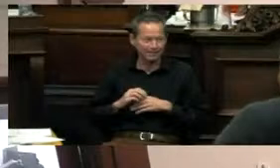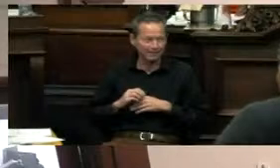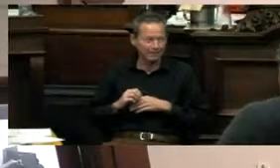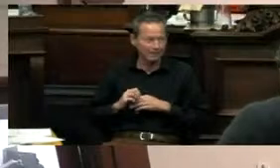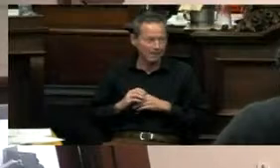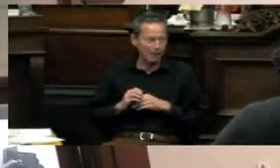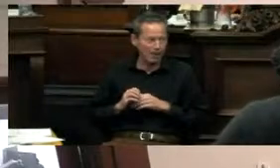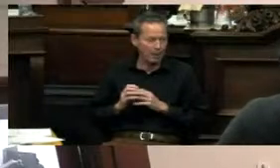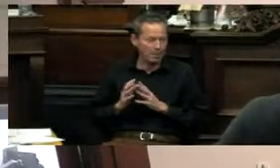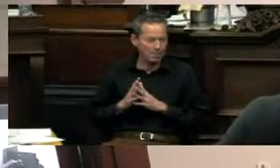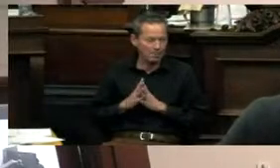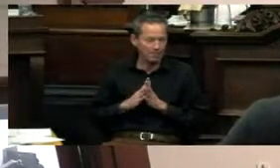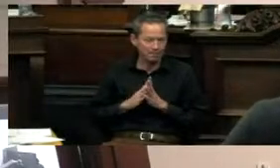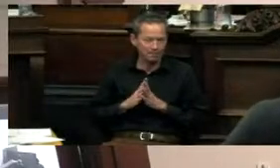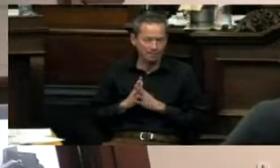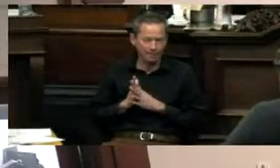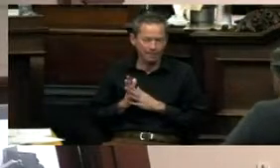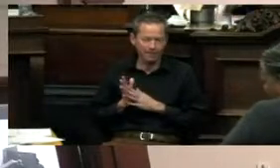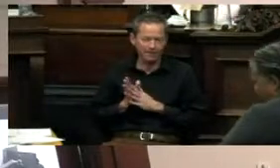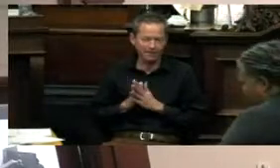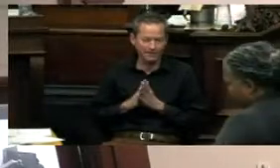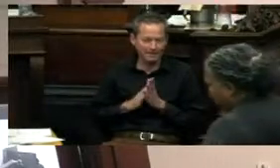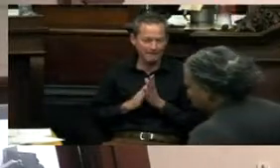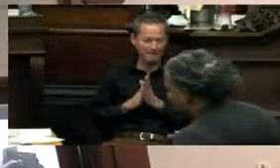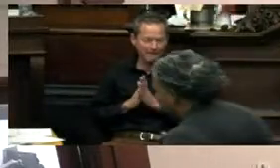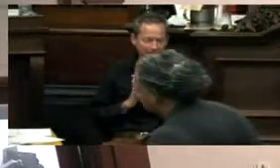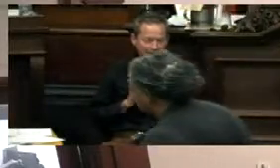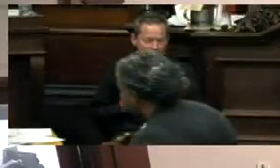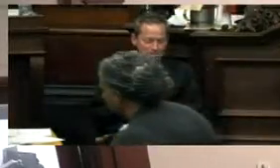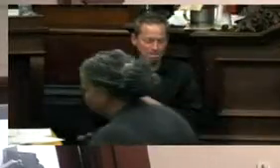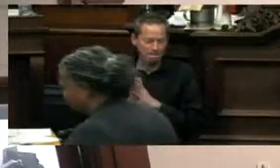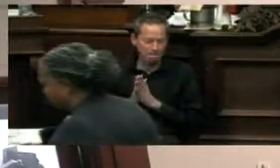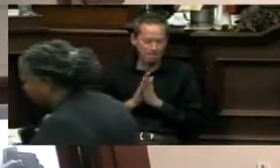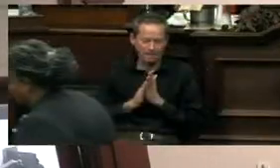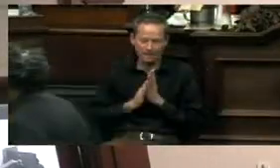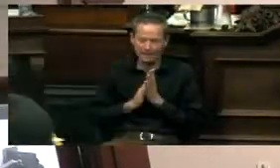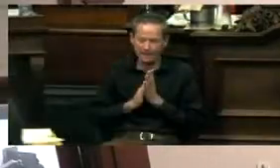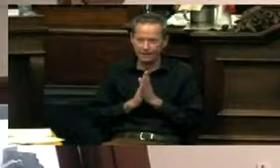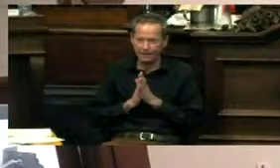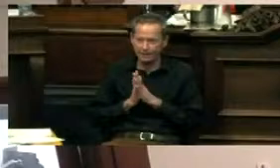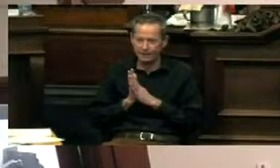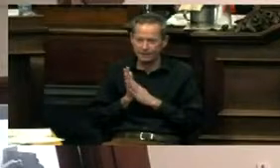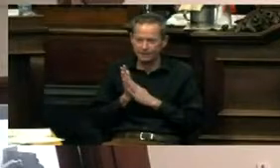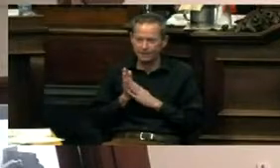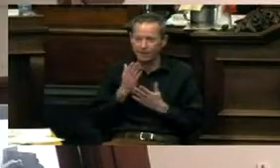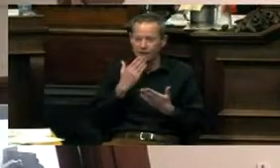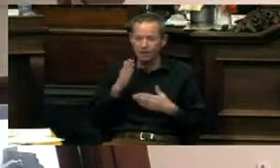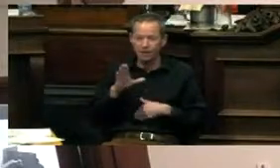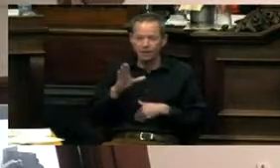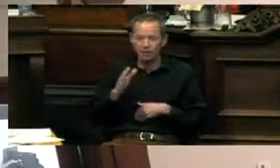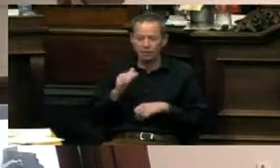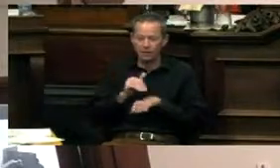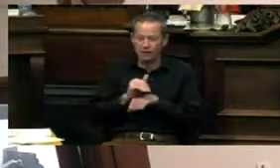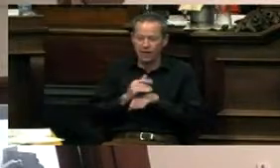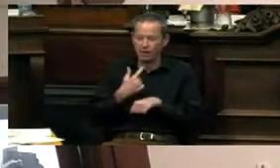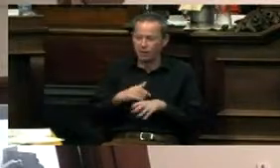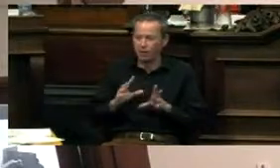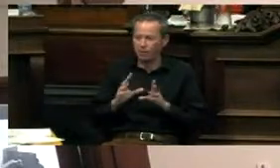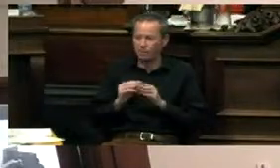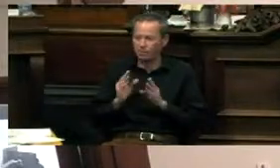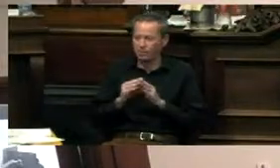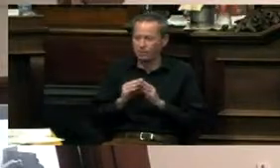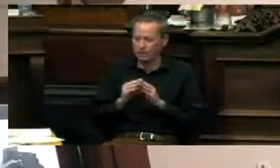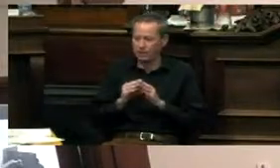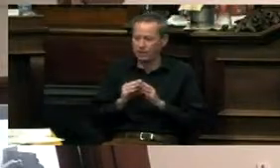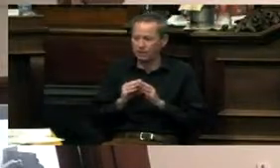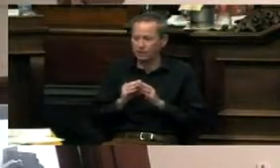have a special meeting. All